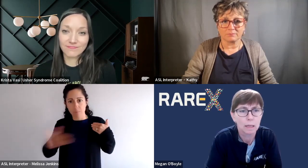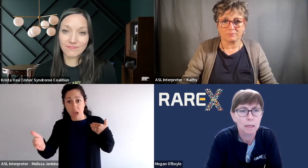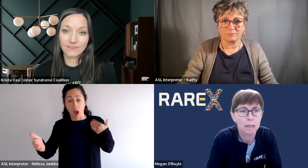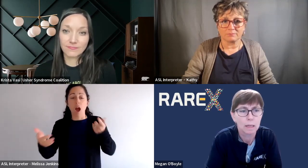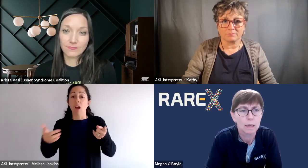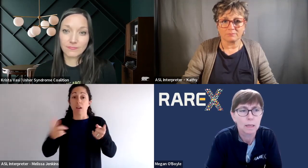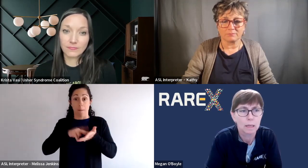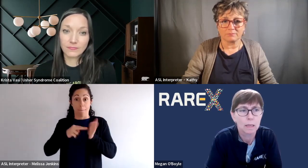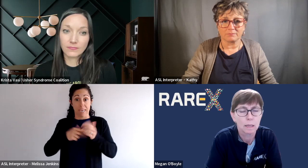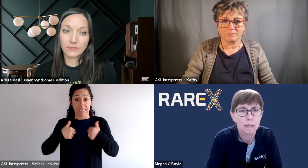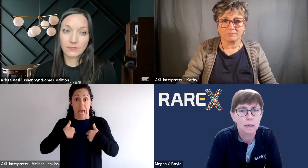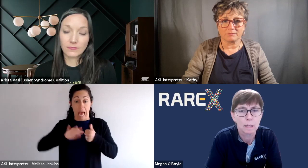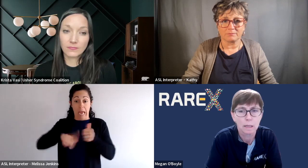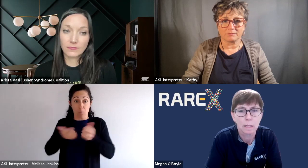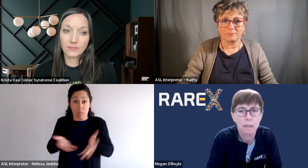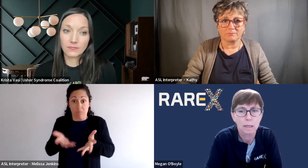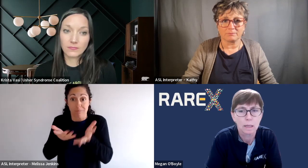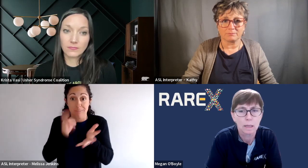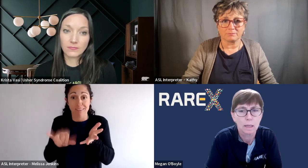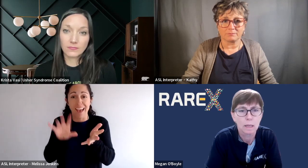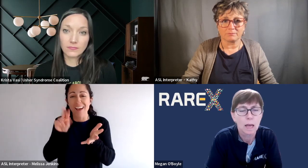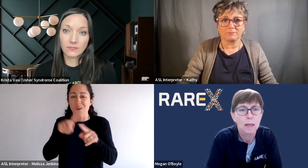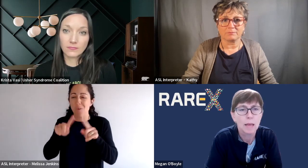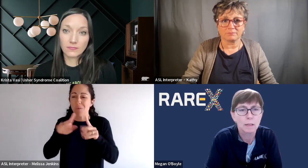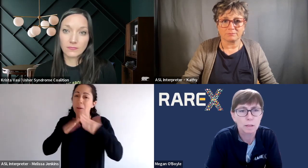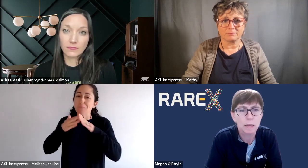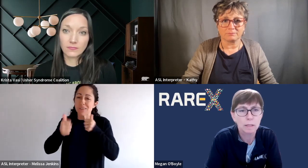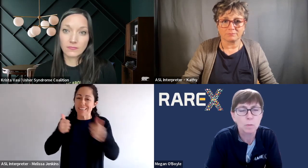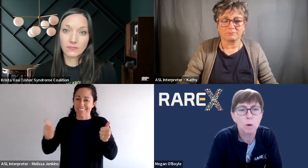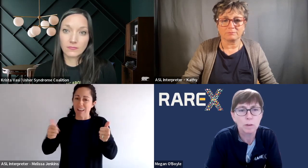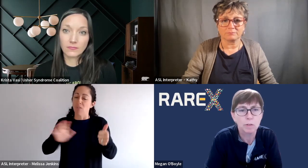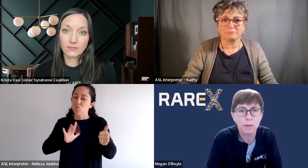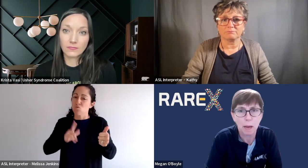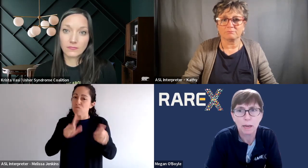has been tremendous in being able to bring those things forward. Megan: That's wonderful feedback